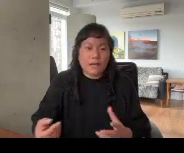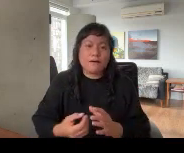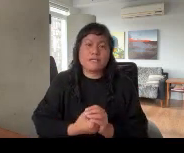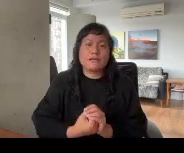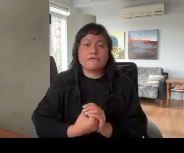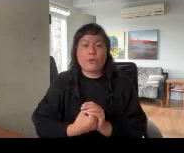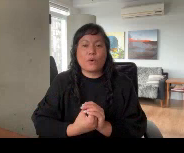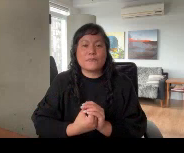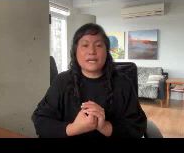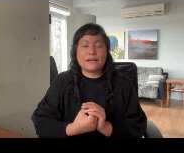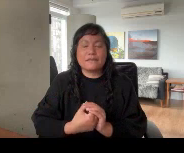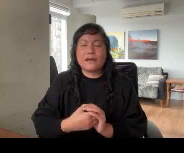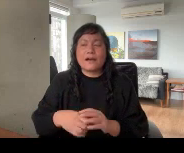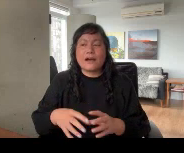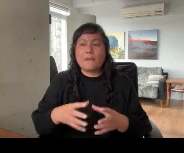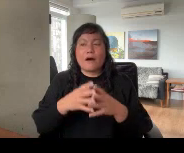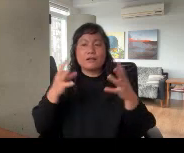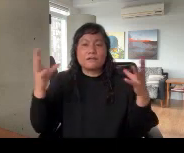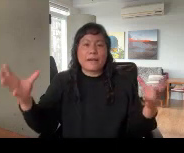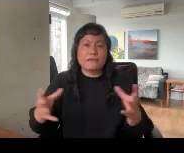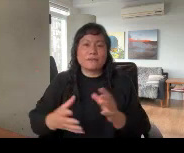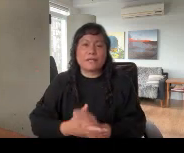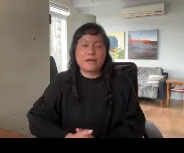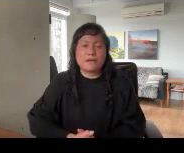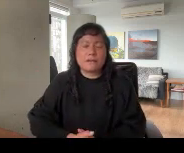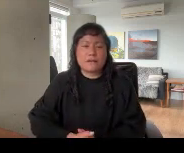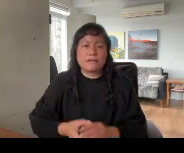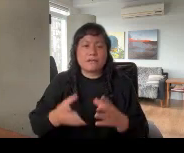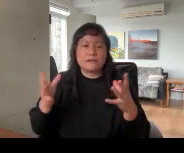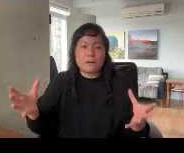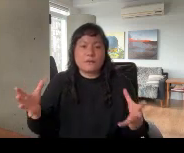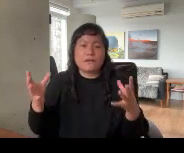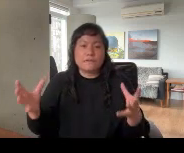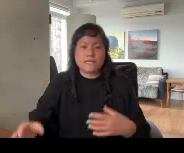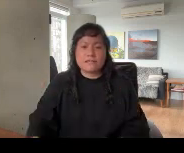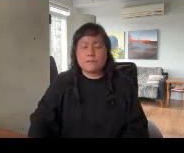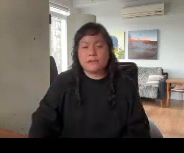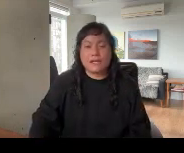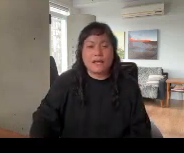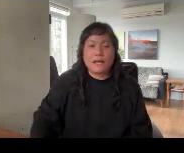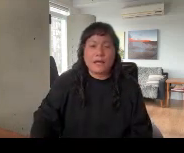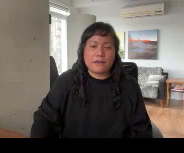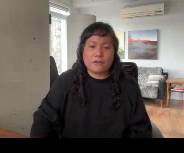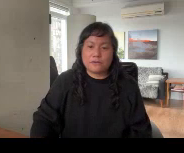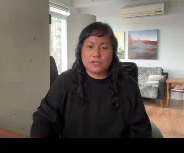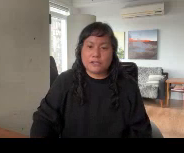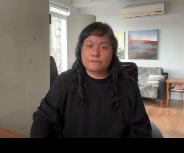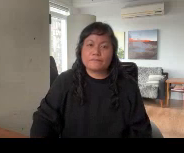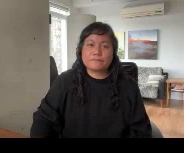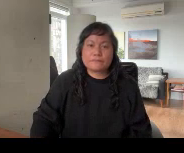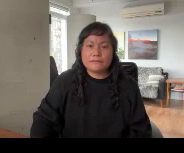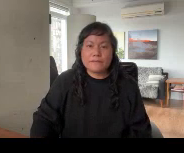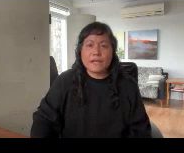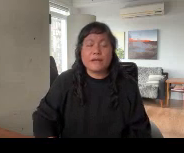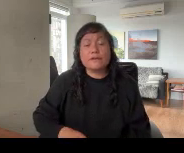create content for websites all around the the topic of accessibility and inclusion.